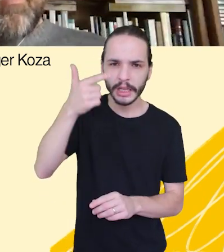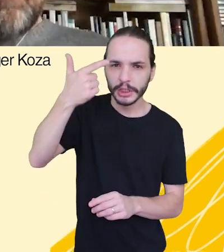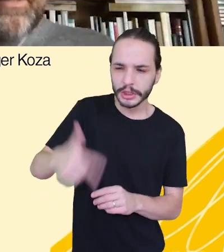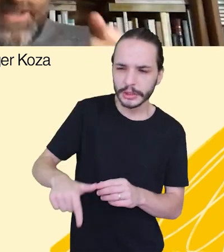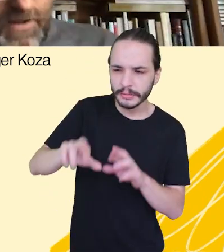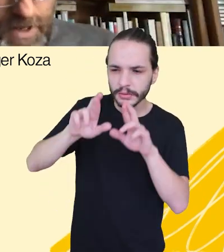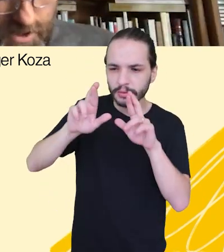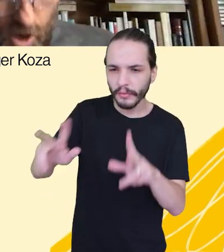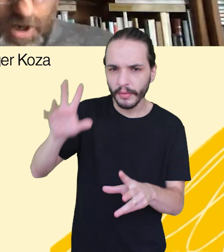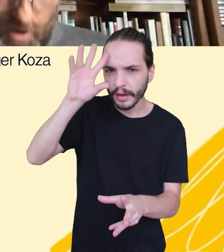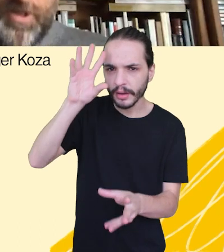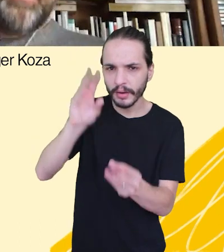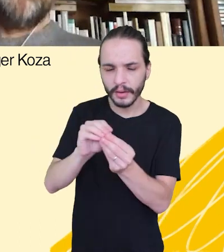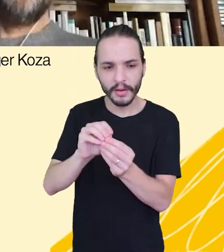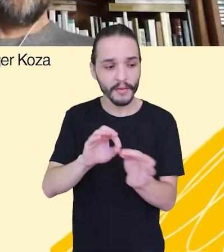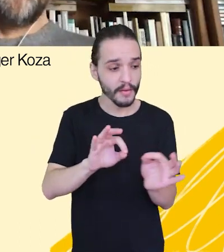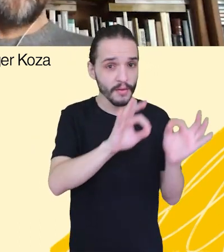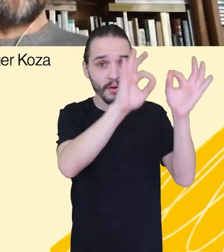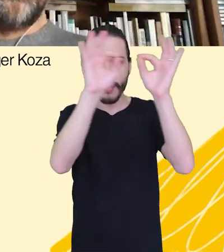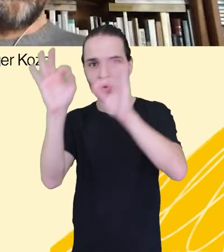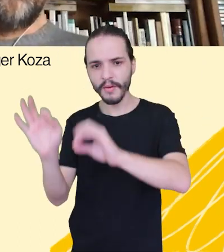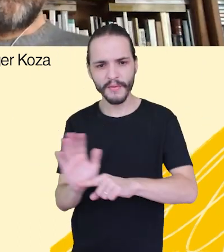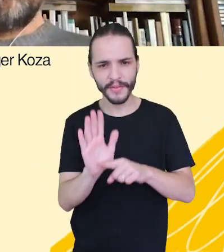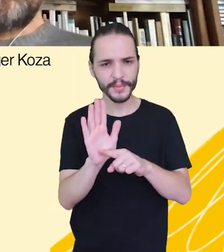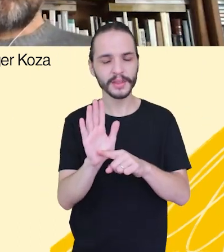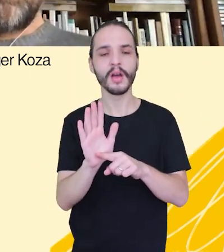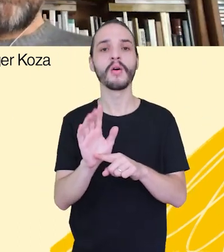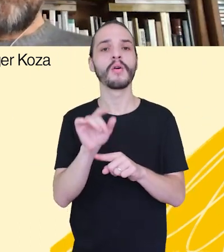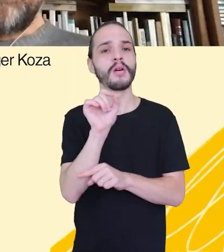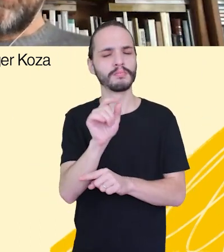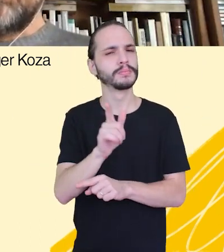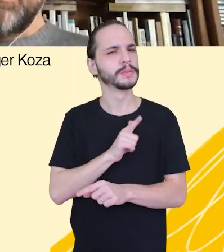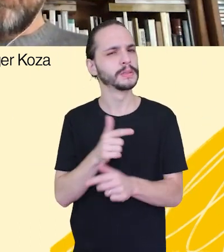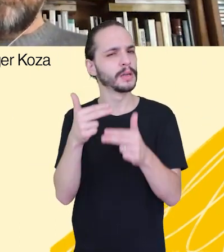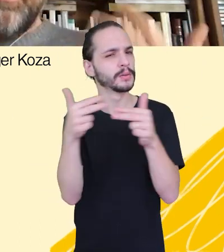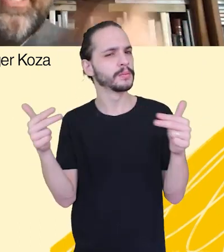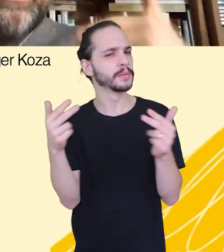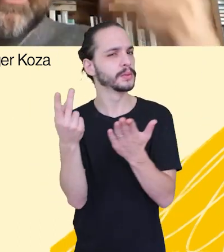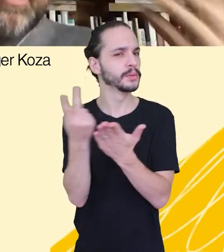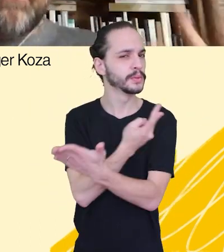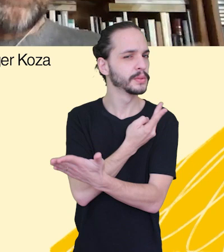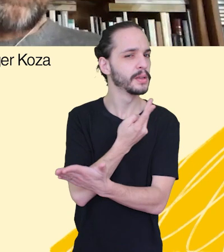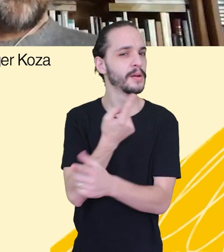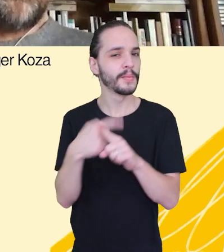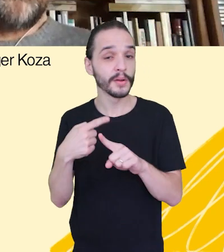But something is going on there. Because the film thinks itself at that moment.